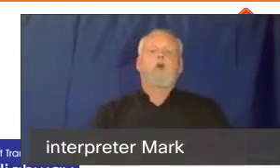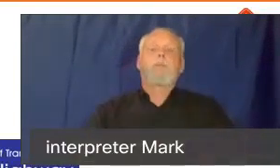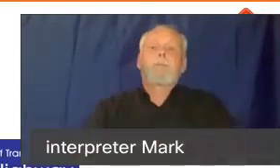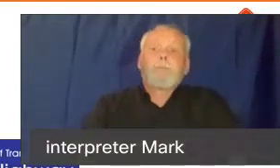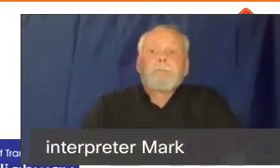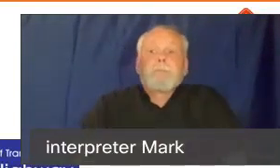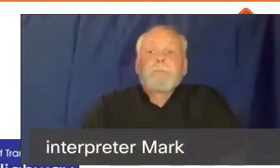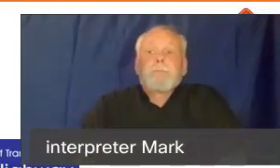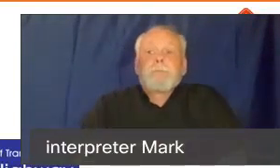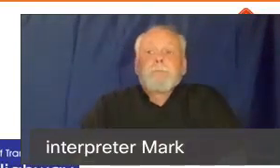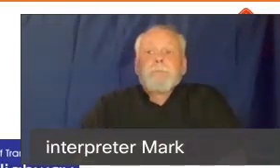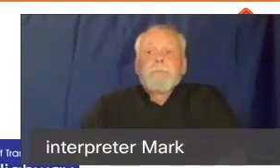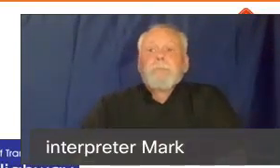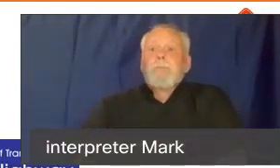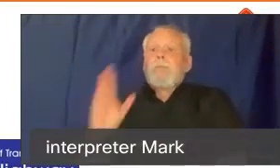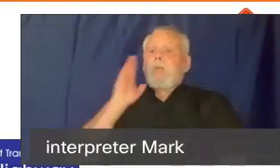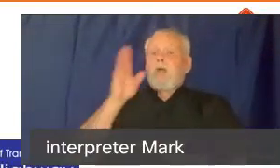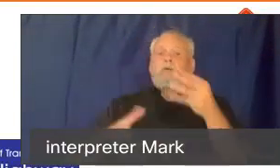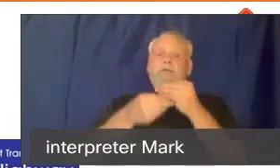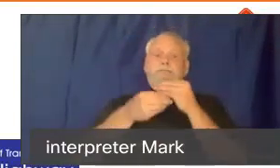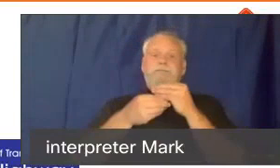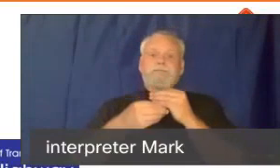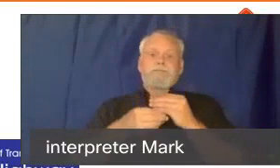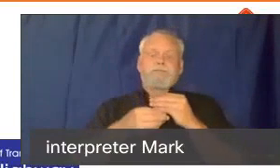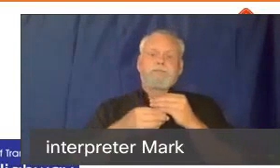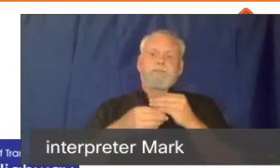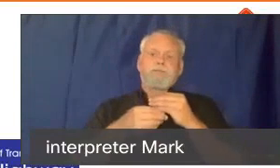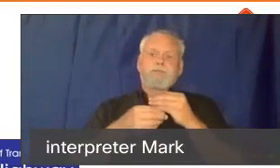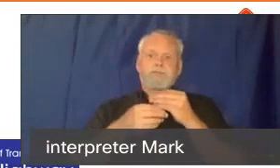Yeah, I'm just add to that. We're coordinating with Omar to.